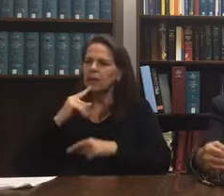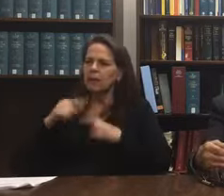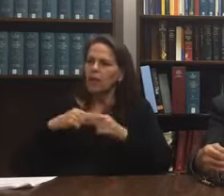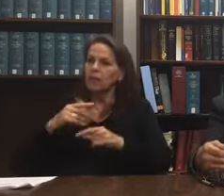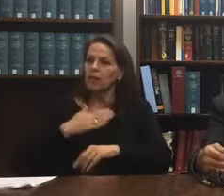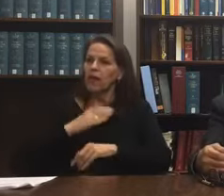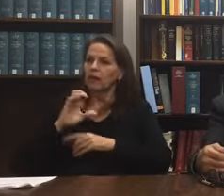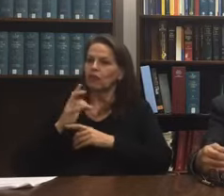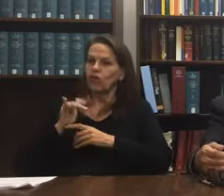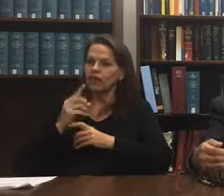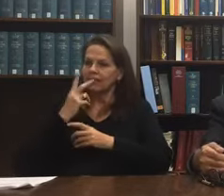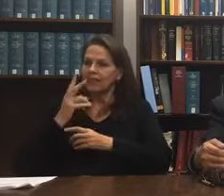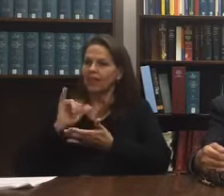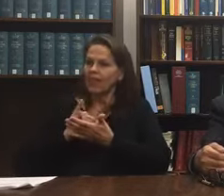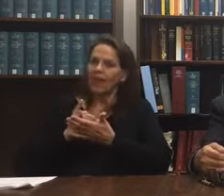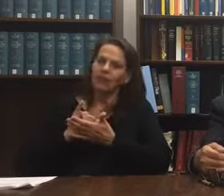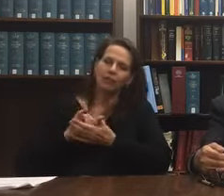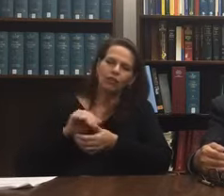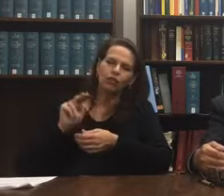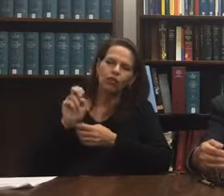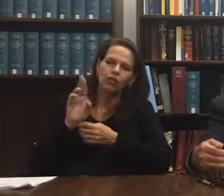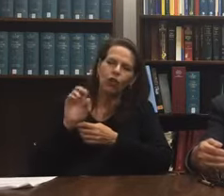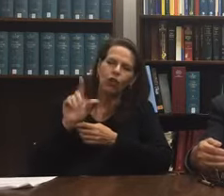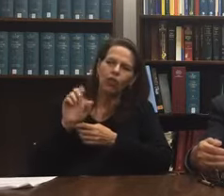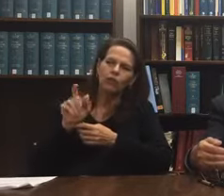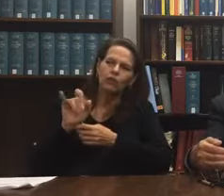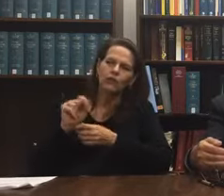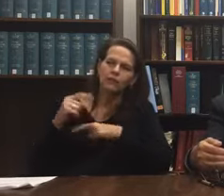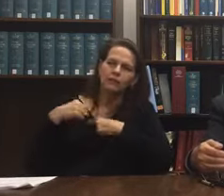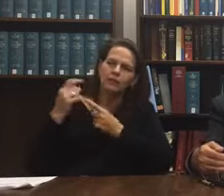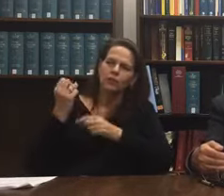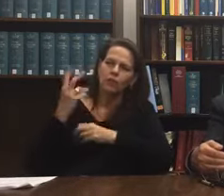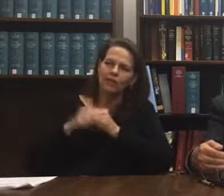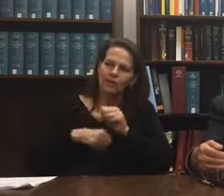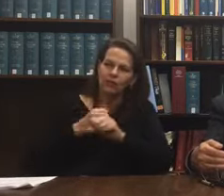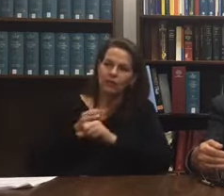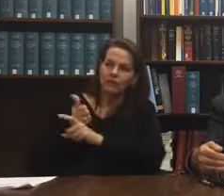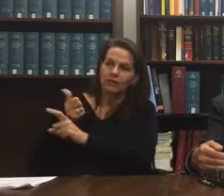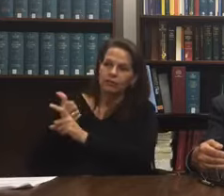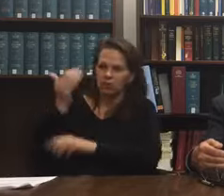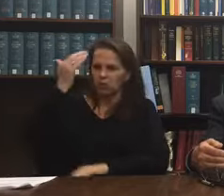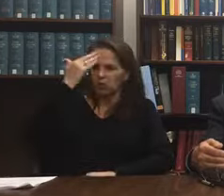child has seen this neurologist for 12 years my neurologist knows my child way